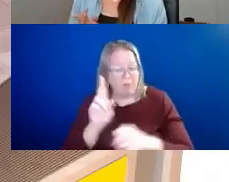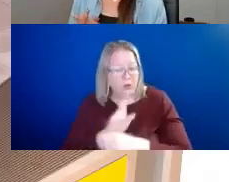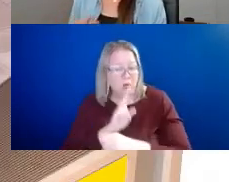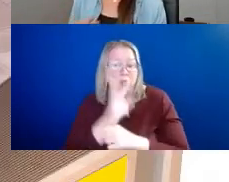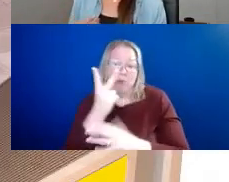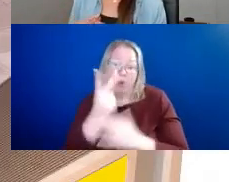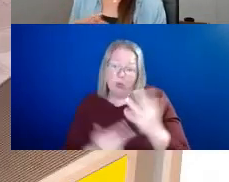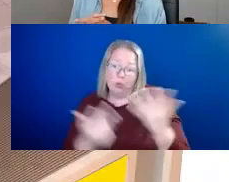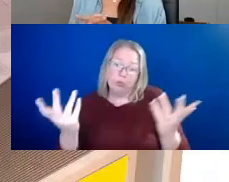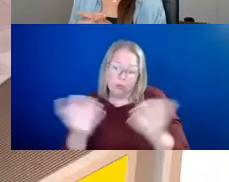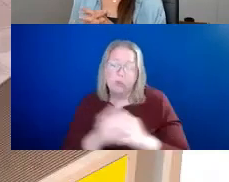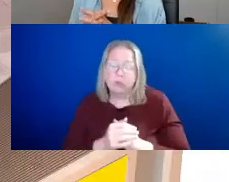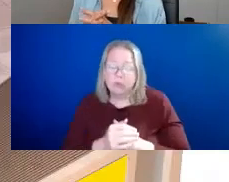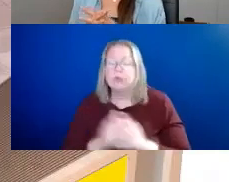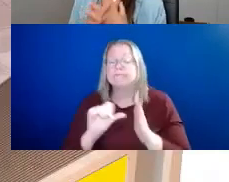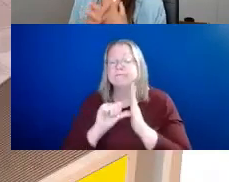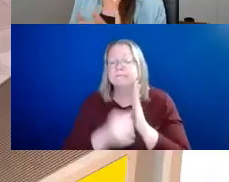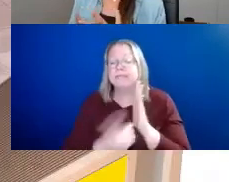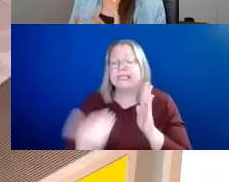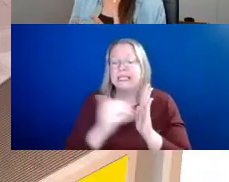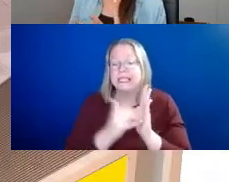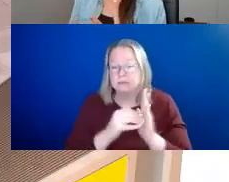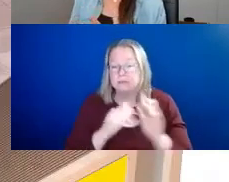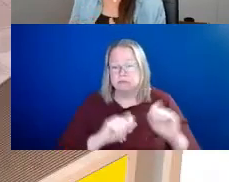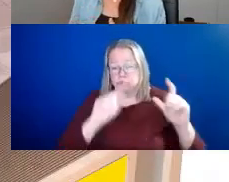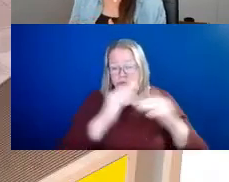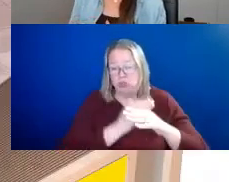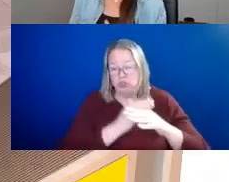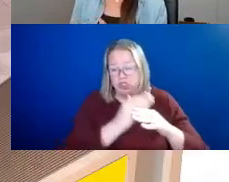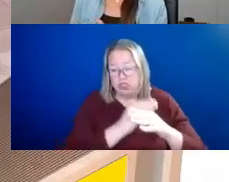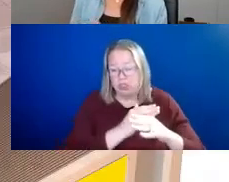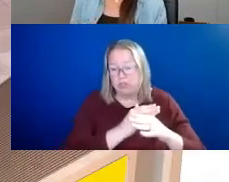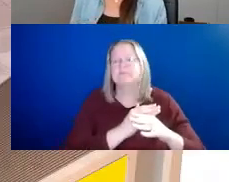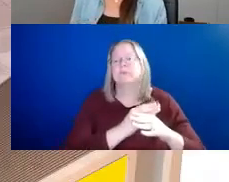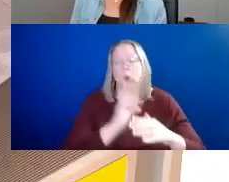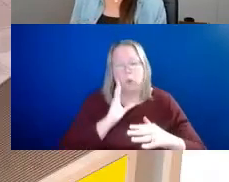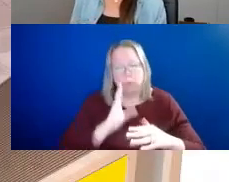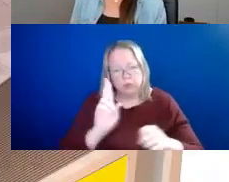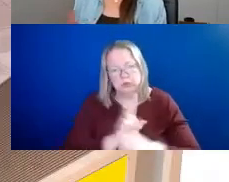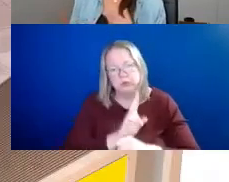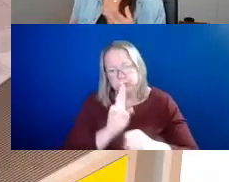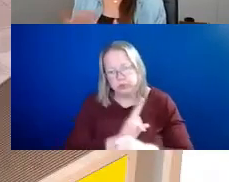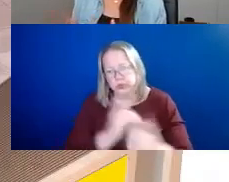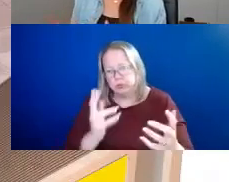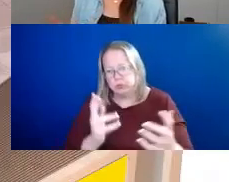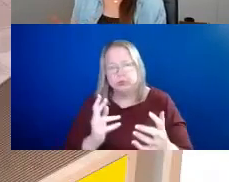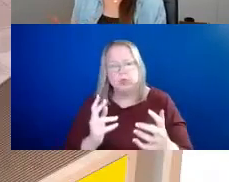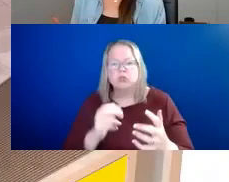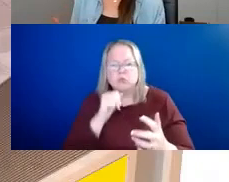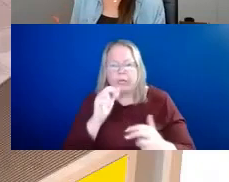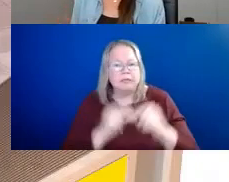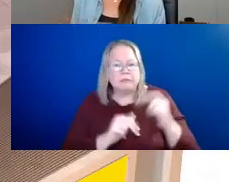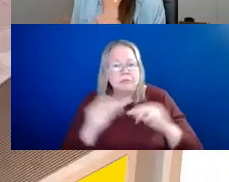12:56:54 – that's great screen sharing is going to be how it's done so you're not can be building 12:56:57 anything in your and our platform